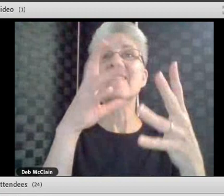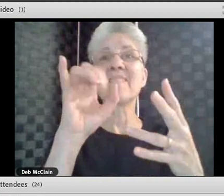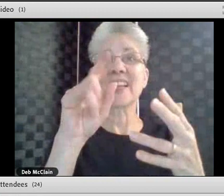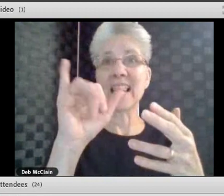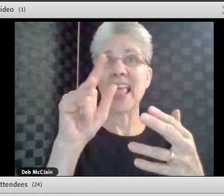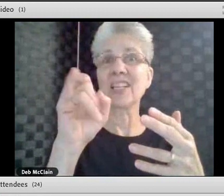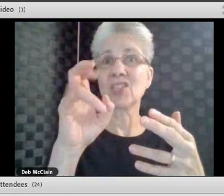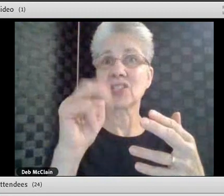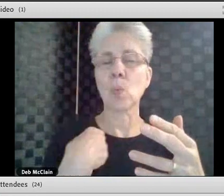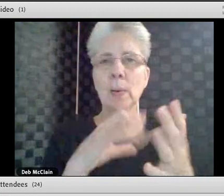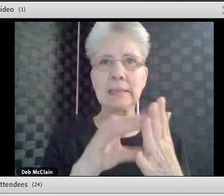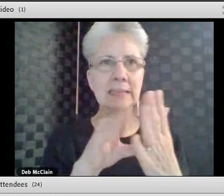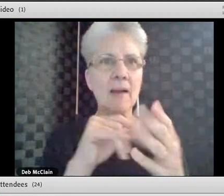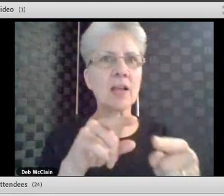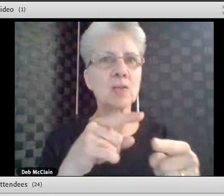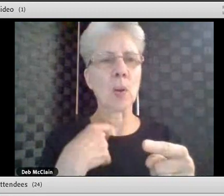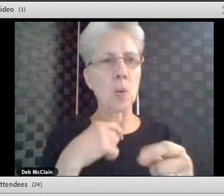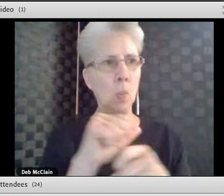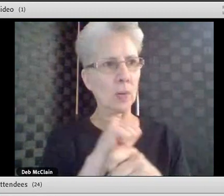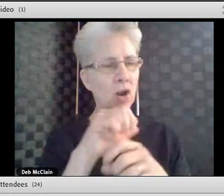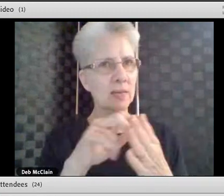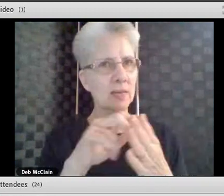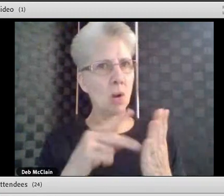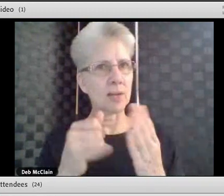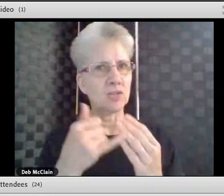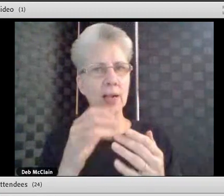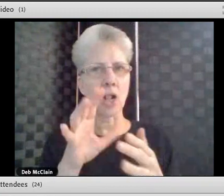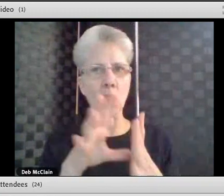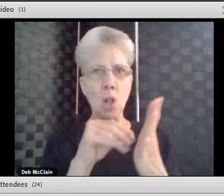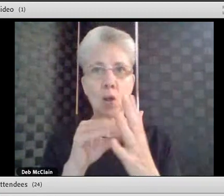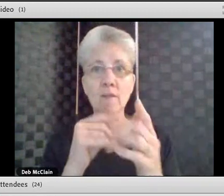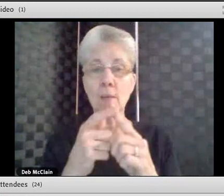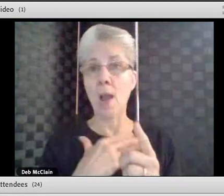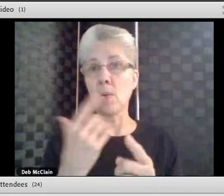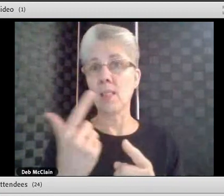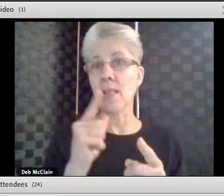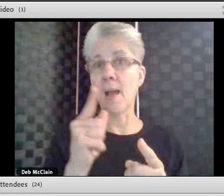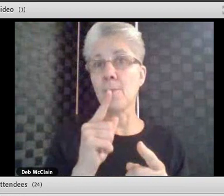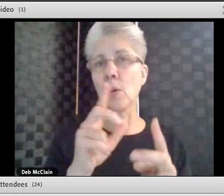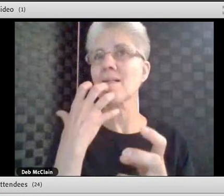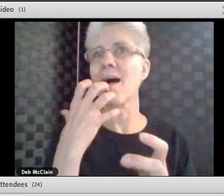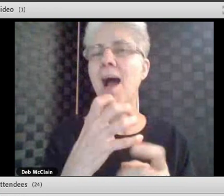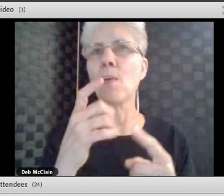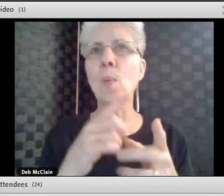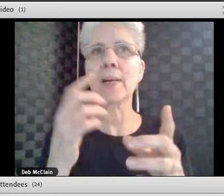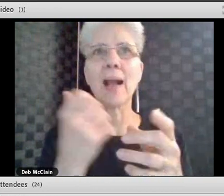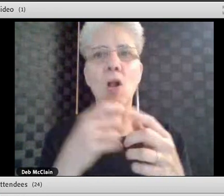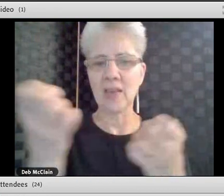Do you have ventilation? These are things that we discovered as we were working on this project for my library.